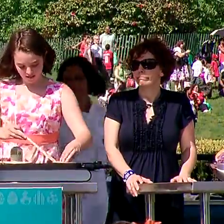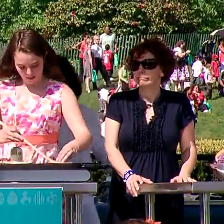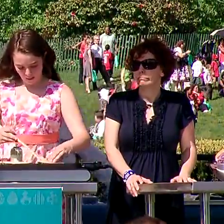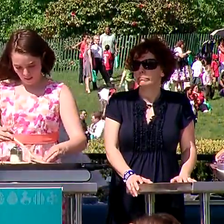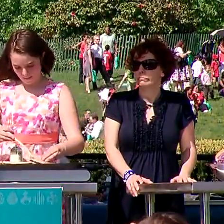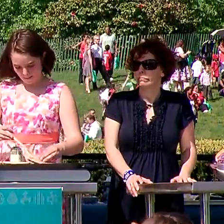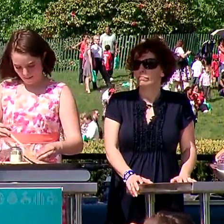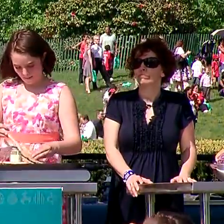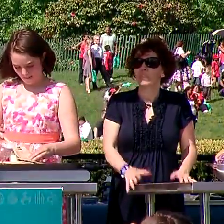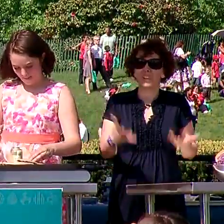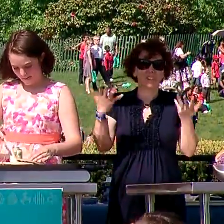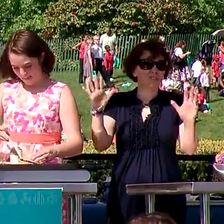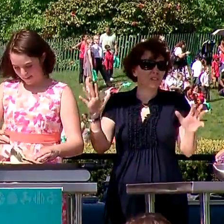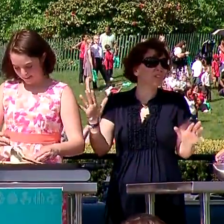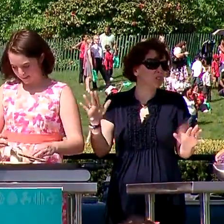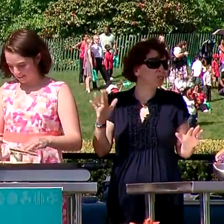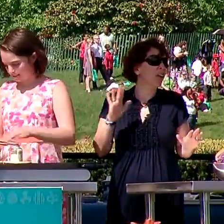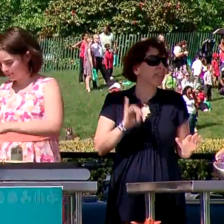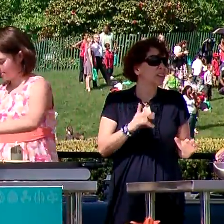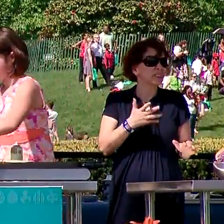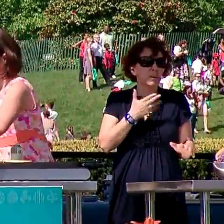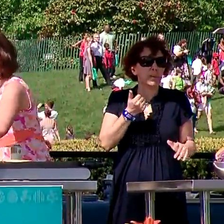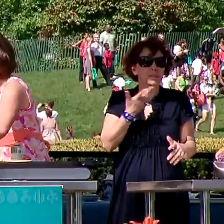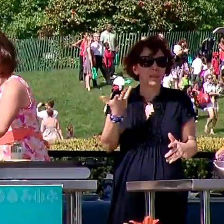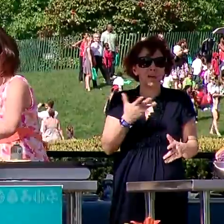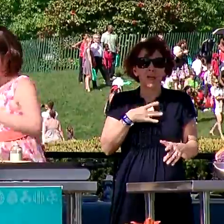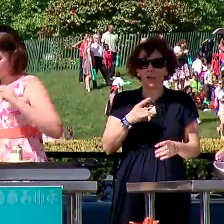One of the best things that I like about cooking is actually